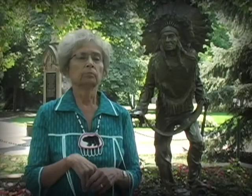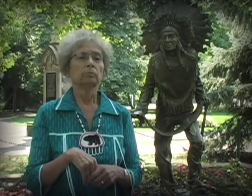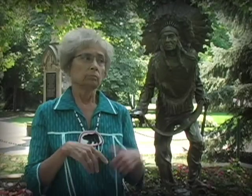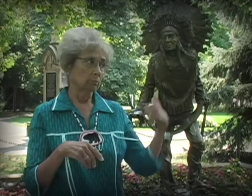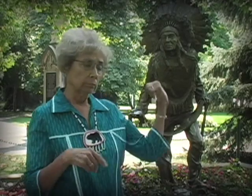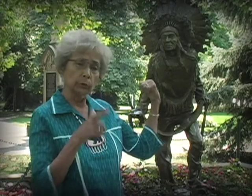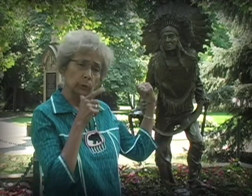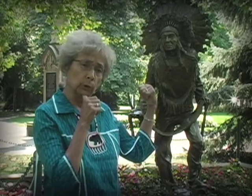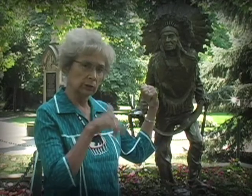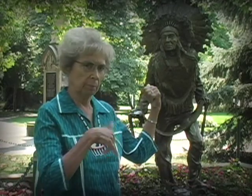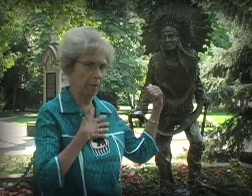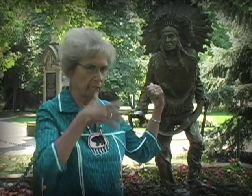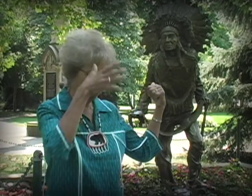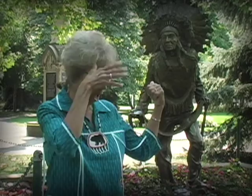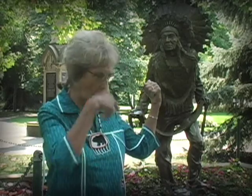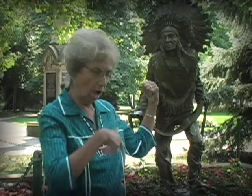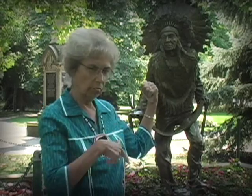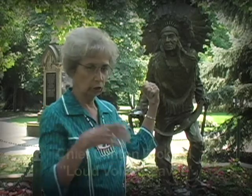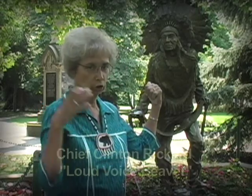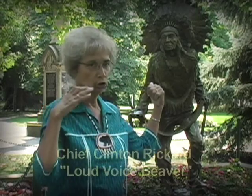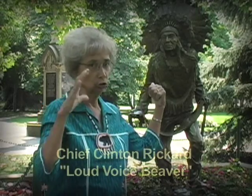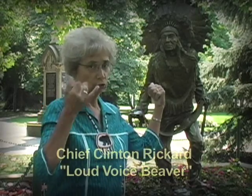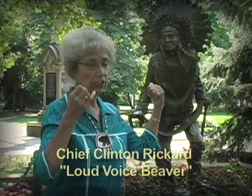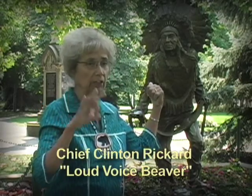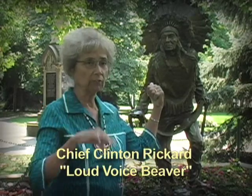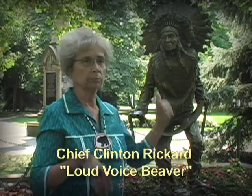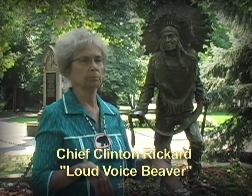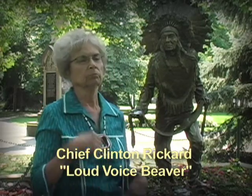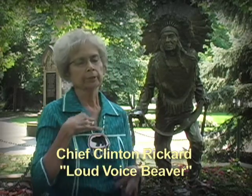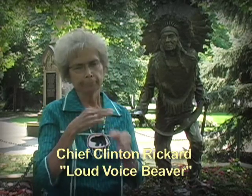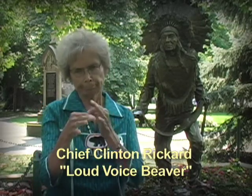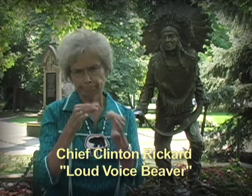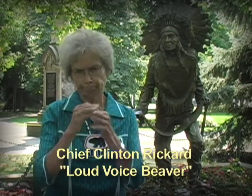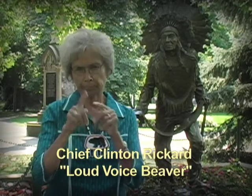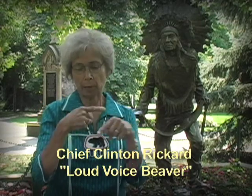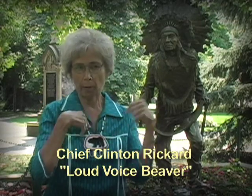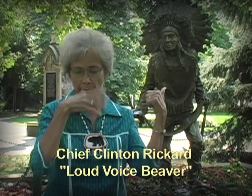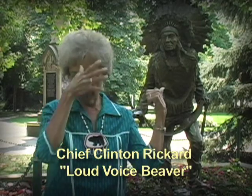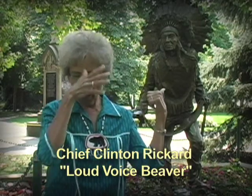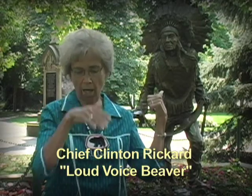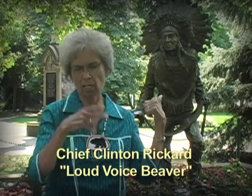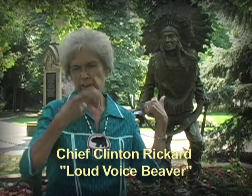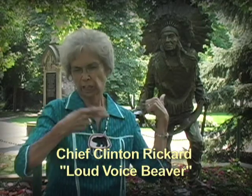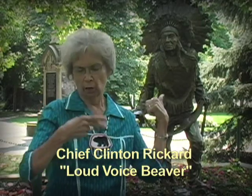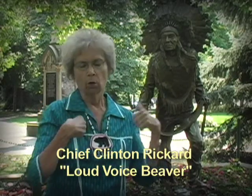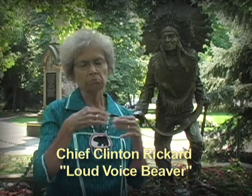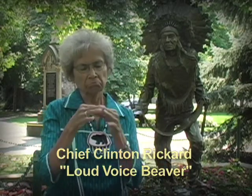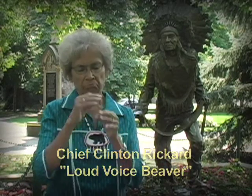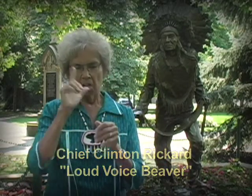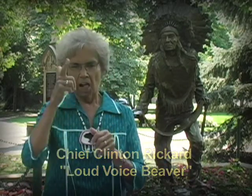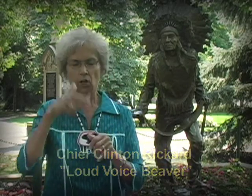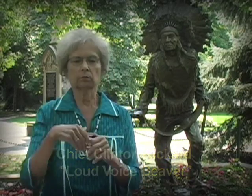Onalee: (pointing to the statue behind her) Who? This is my father, Chief I will explain to you about my father's history.